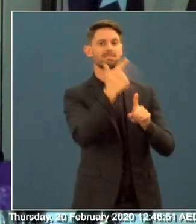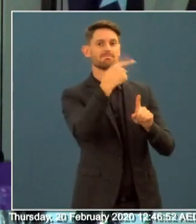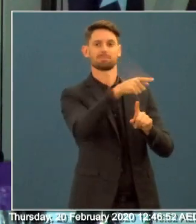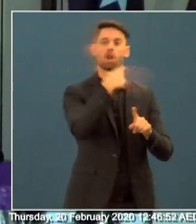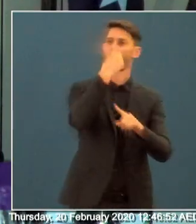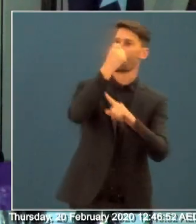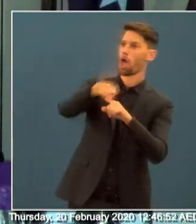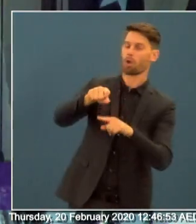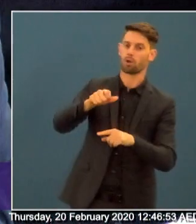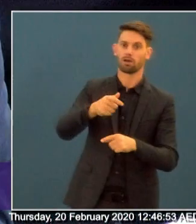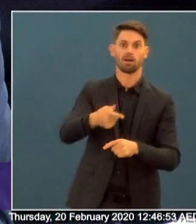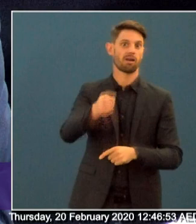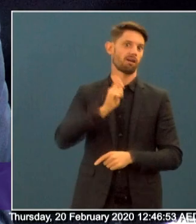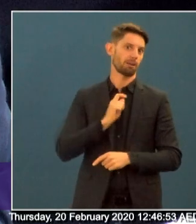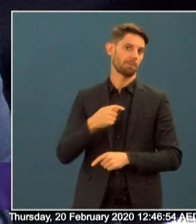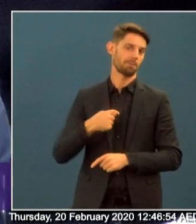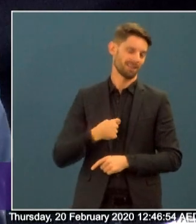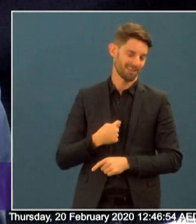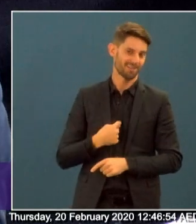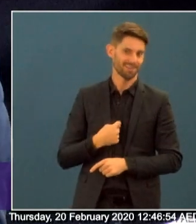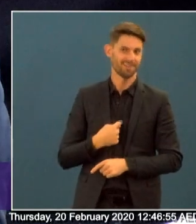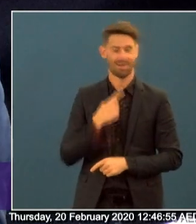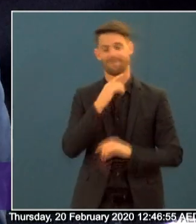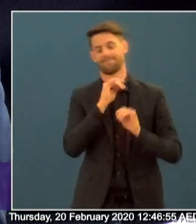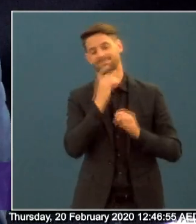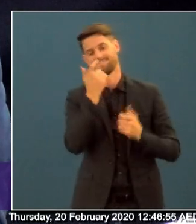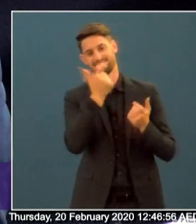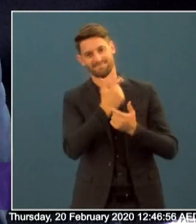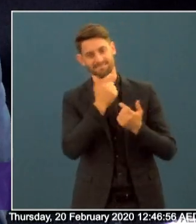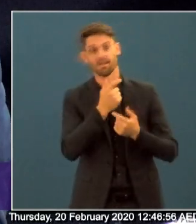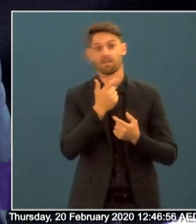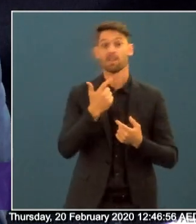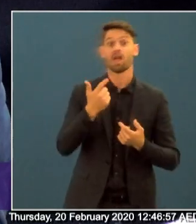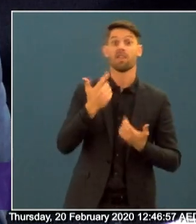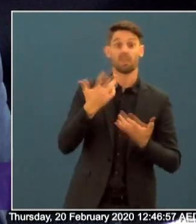...I took up the position. And it's been one that has been recurrently funded by —